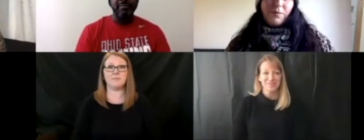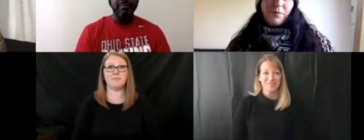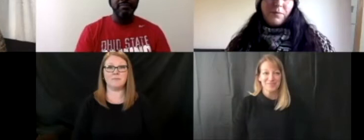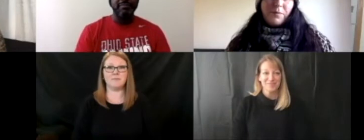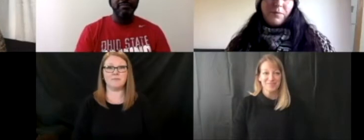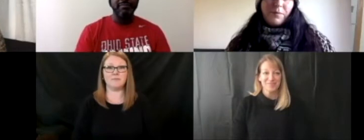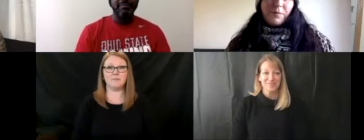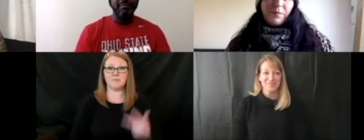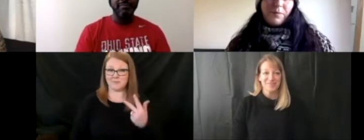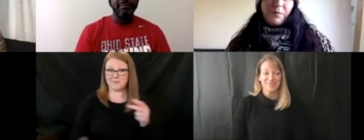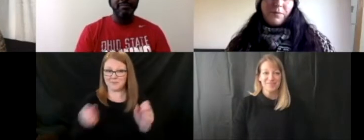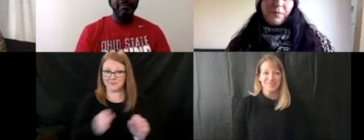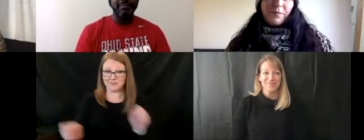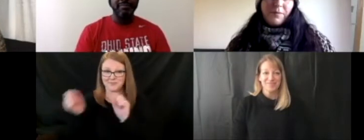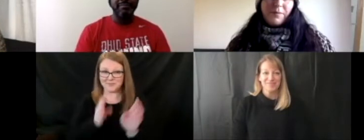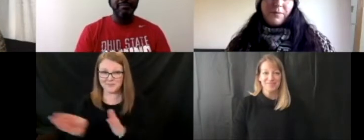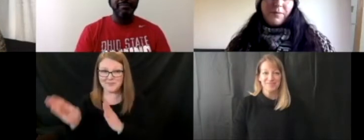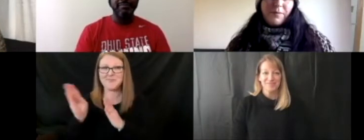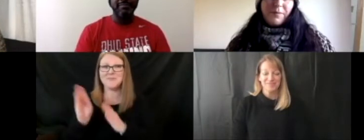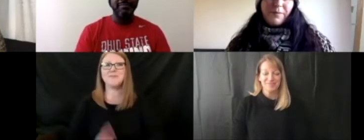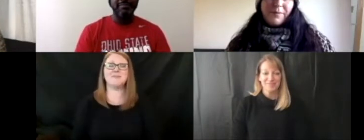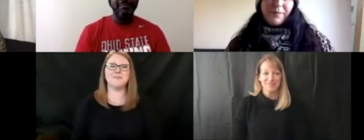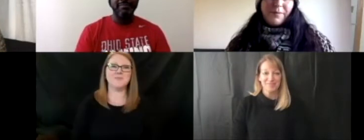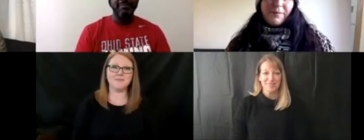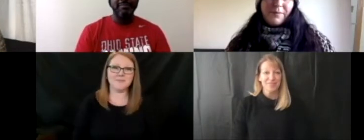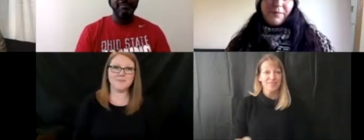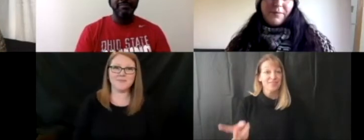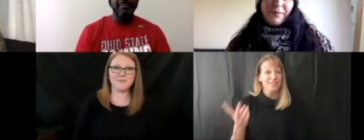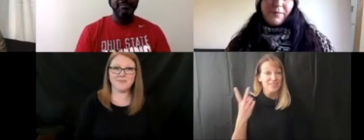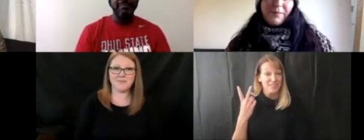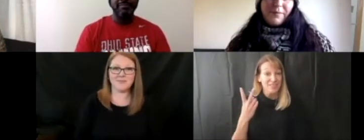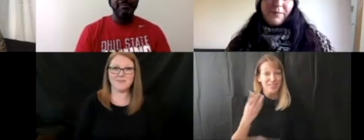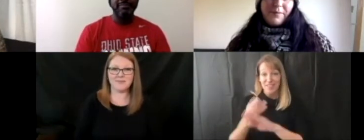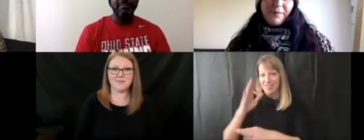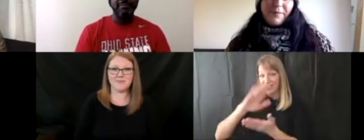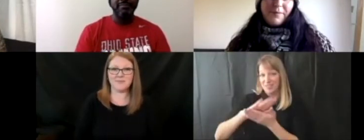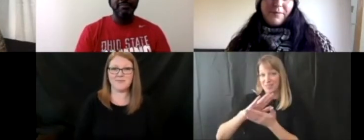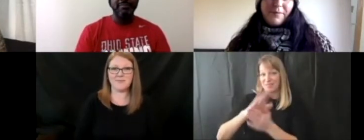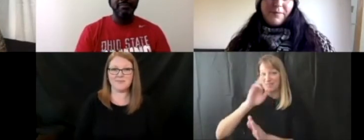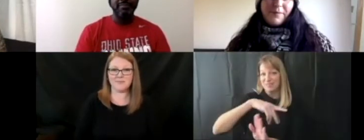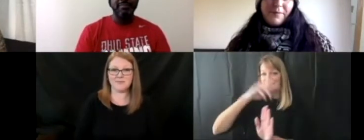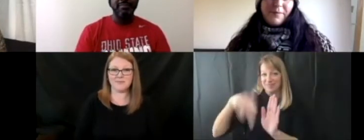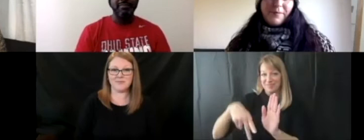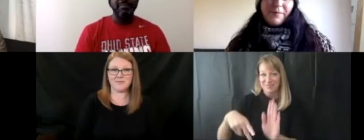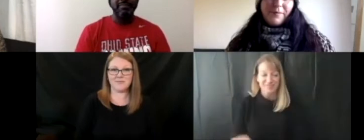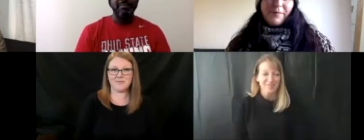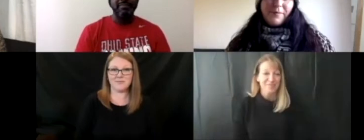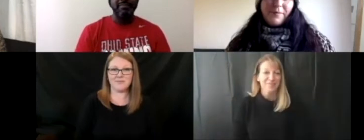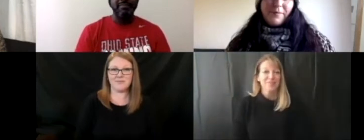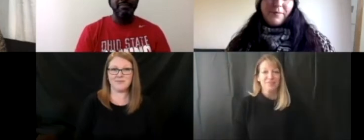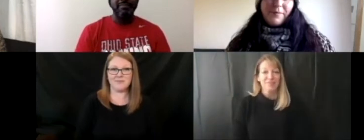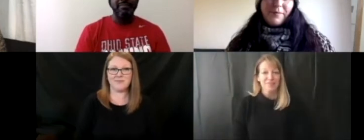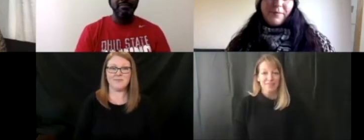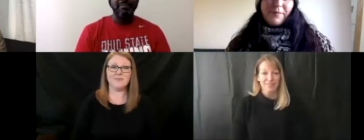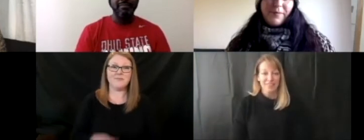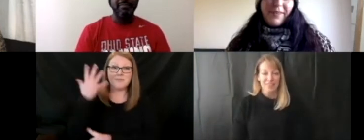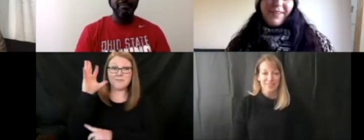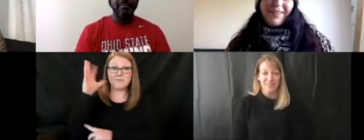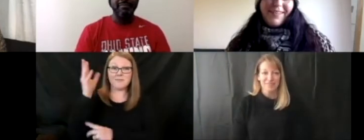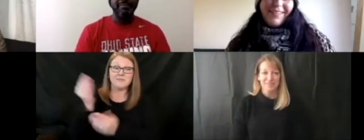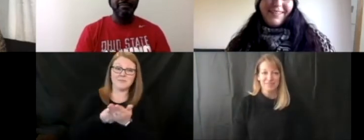three strategic plans two after-school programs and an invoice for